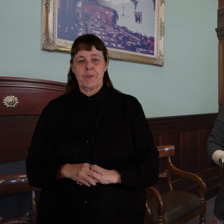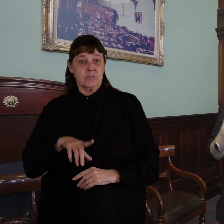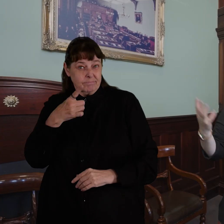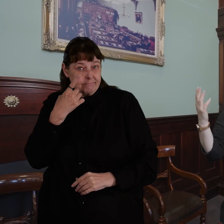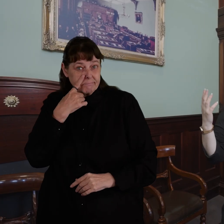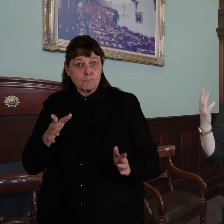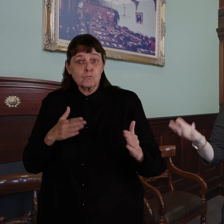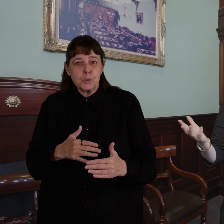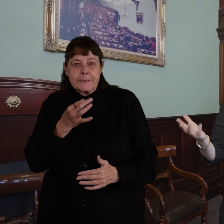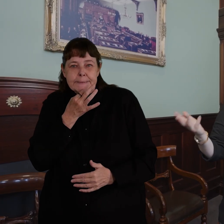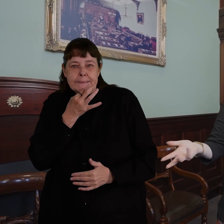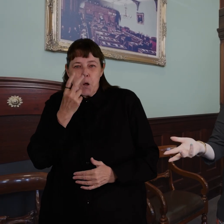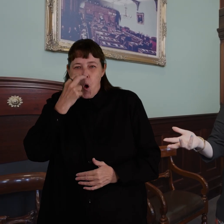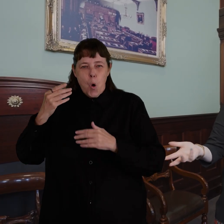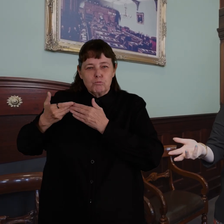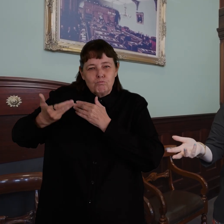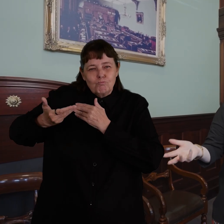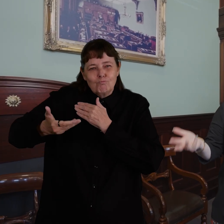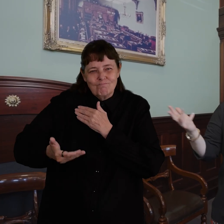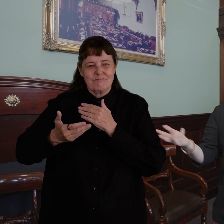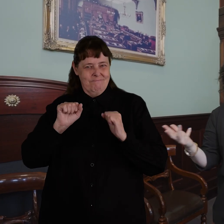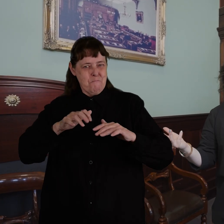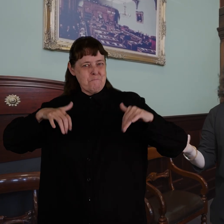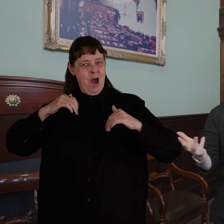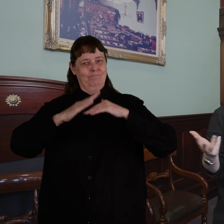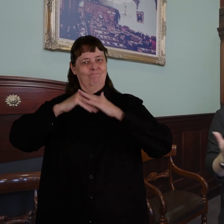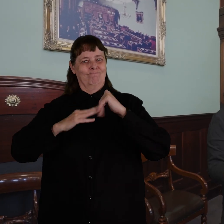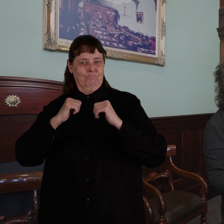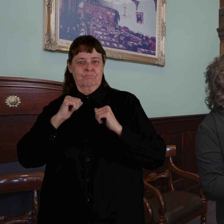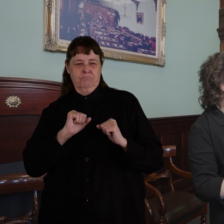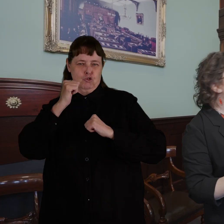You can see in this room the features of a traditional parliamentary structure. So we have